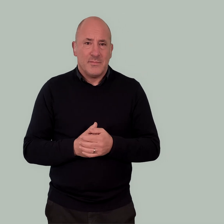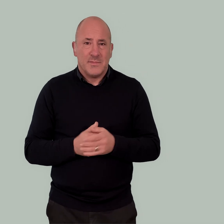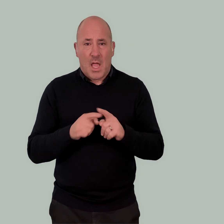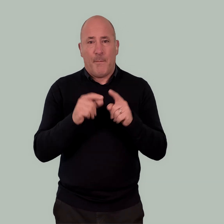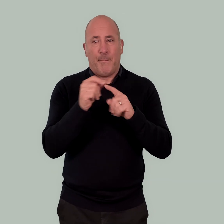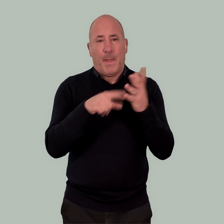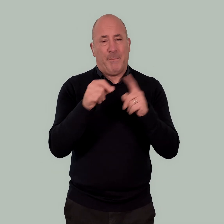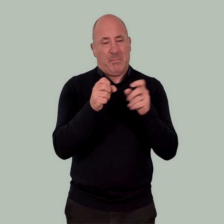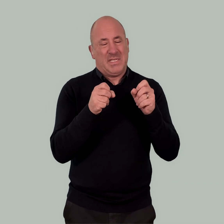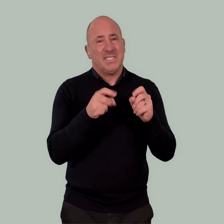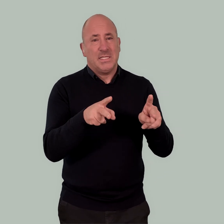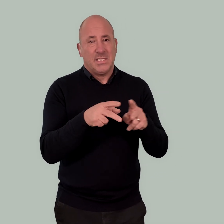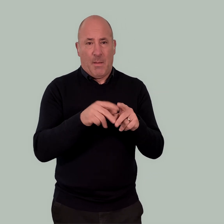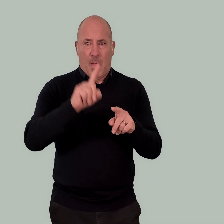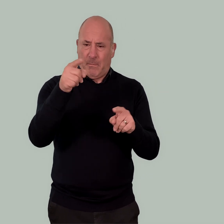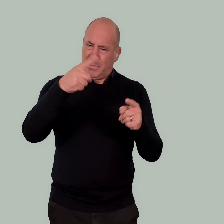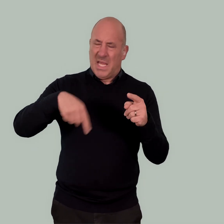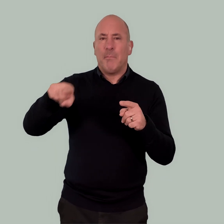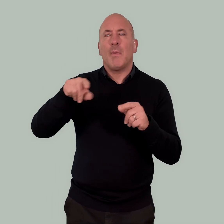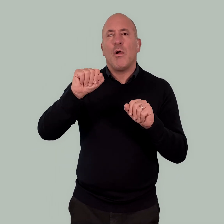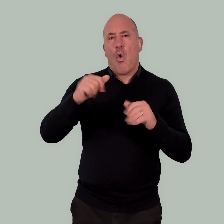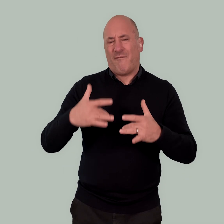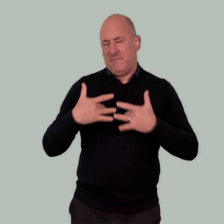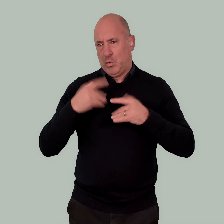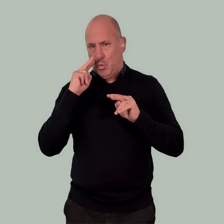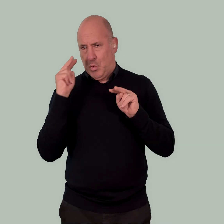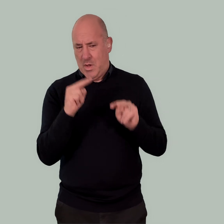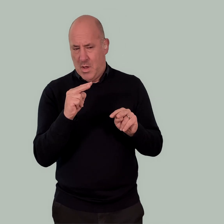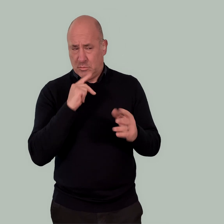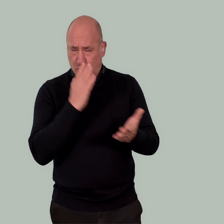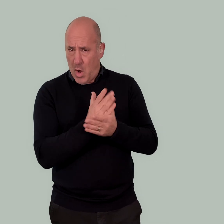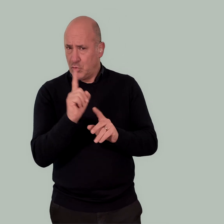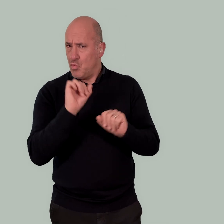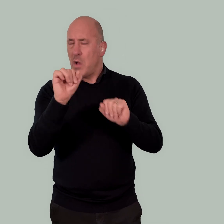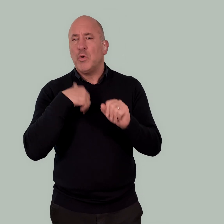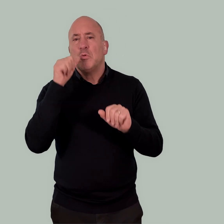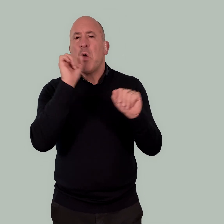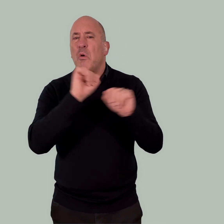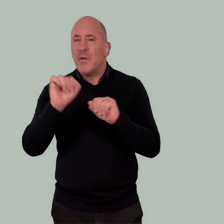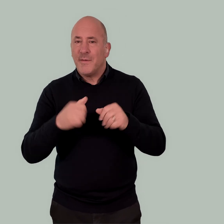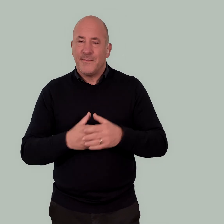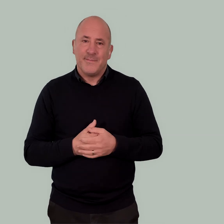The public’s perception and trust in the PIP system